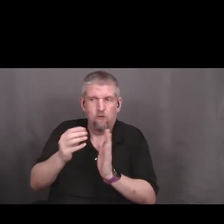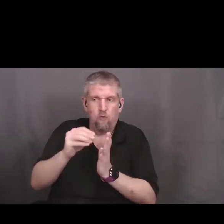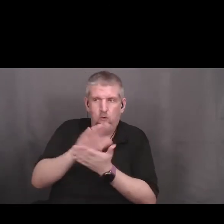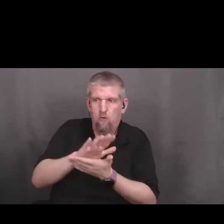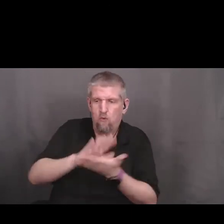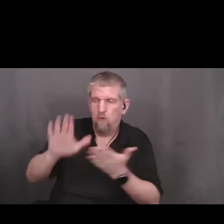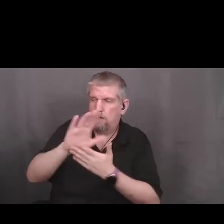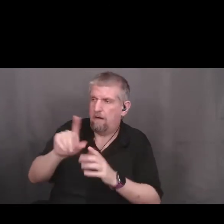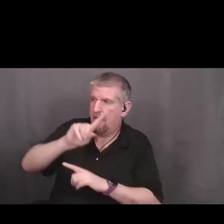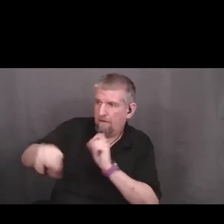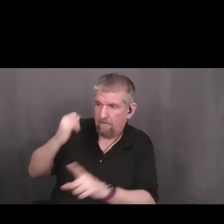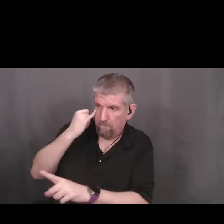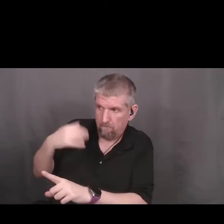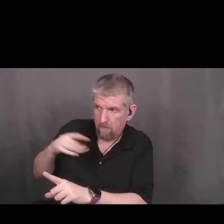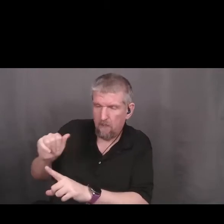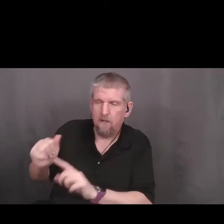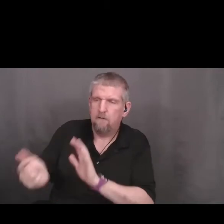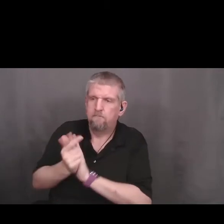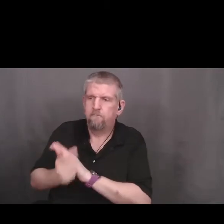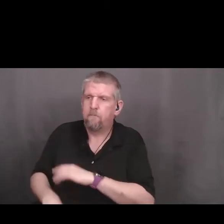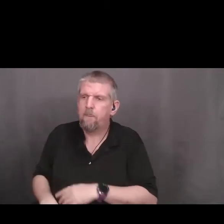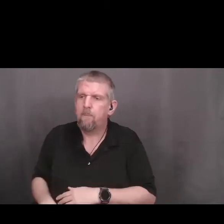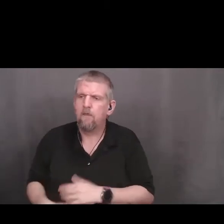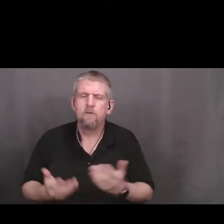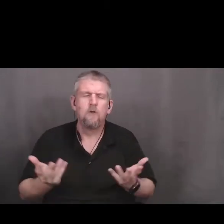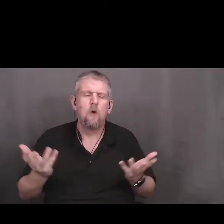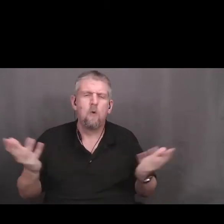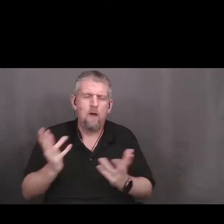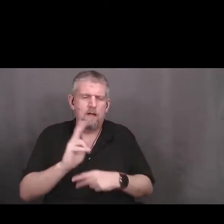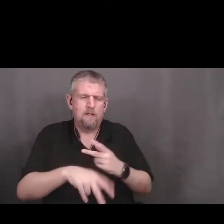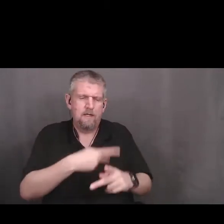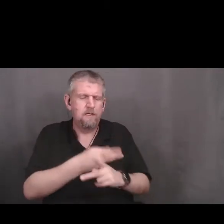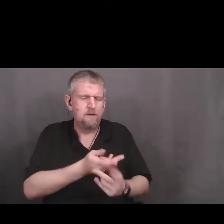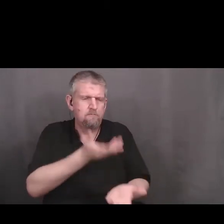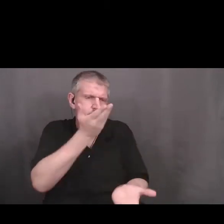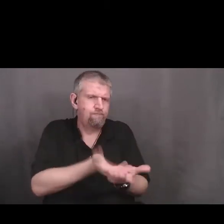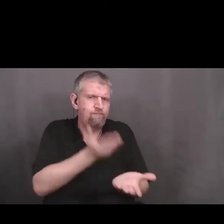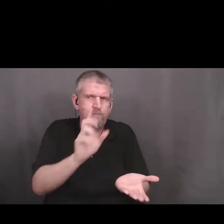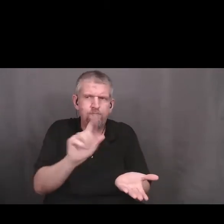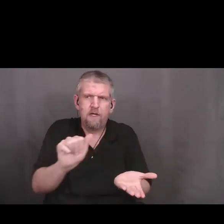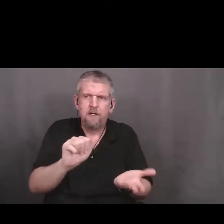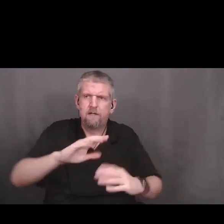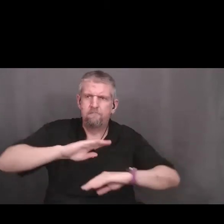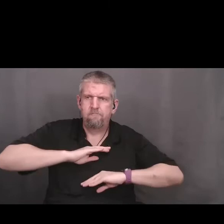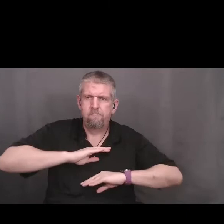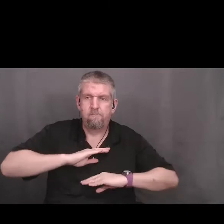What type of proof of disability is adequate? So, honestly it can be a lot of things.